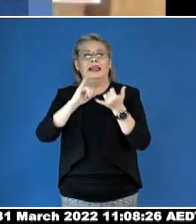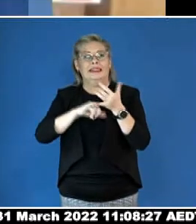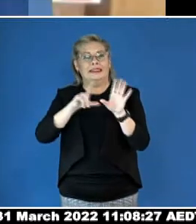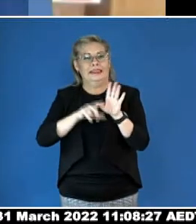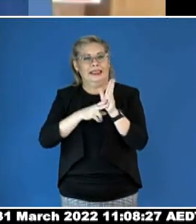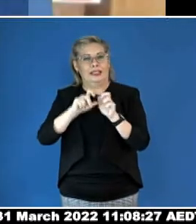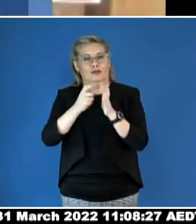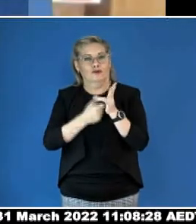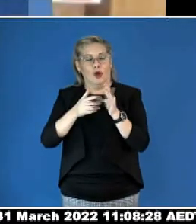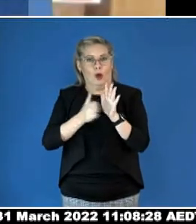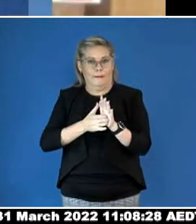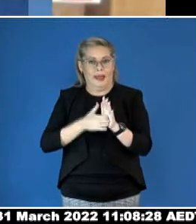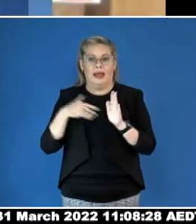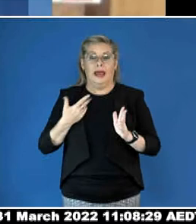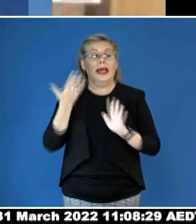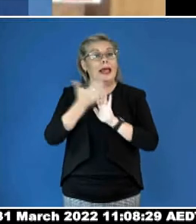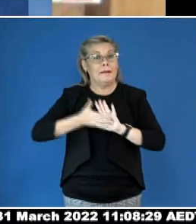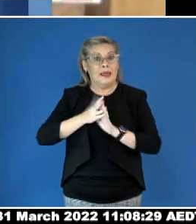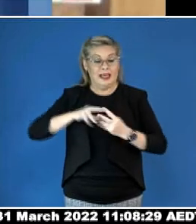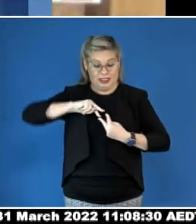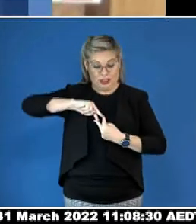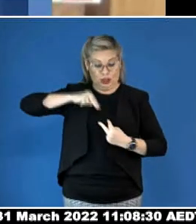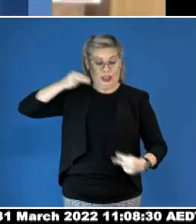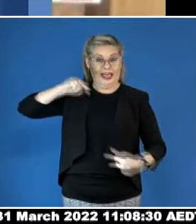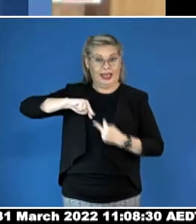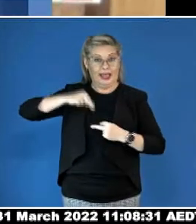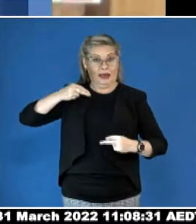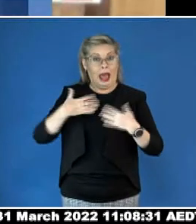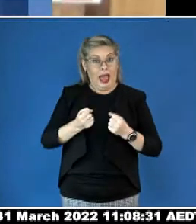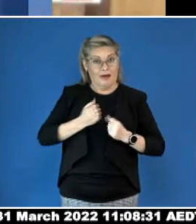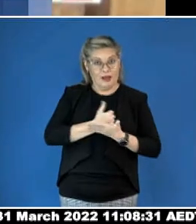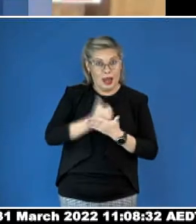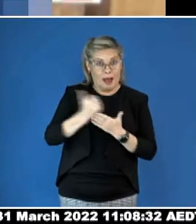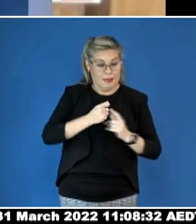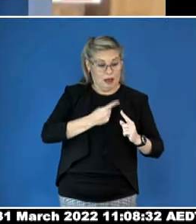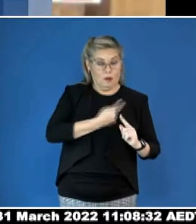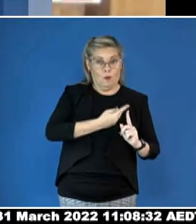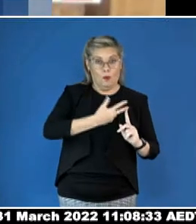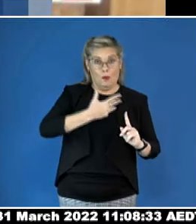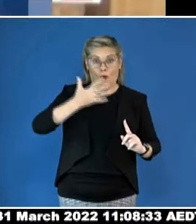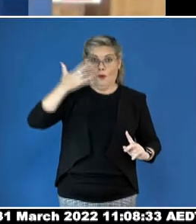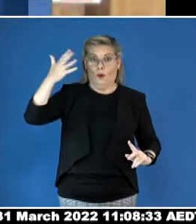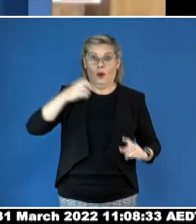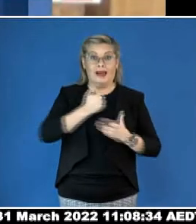It's a chromosome gene where part of number 17 is missing and I get the shakes and all that really badly, yeah.